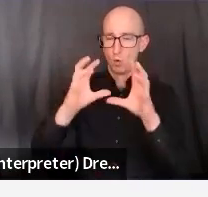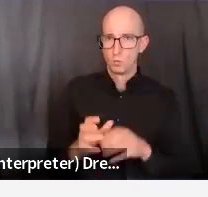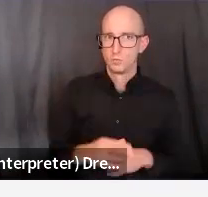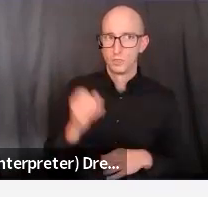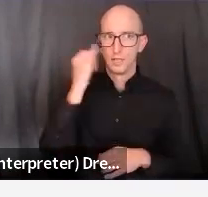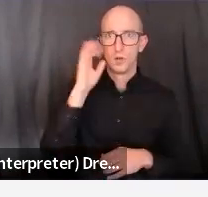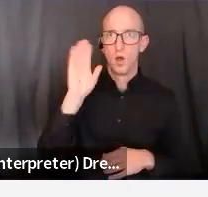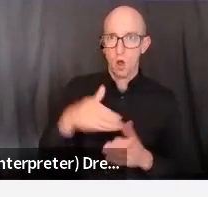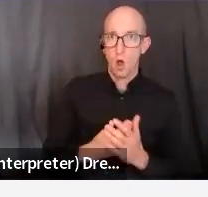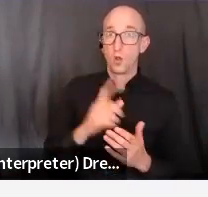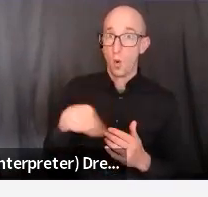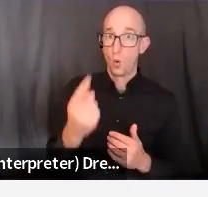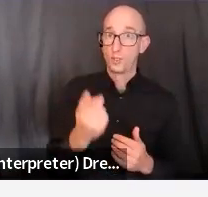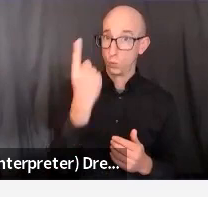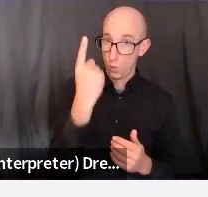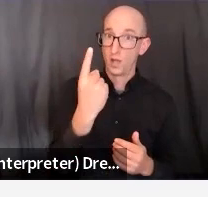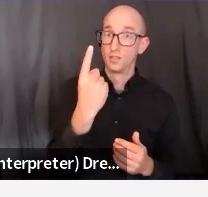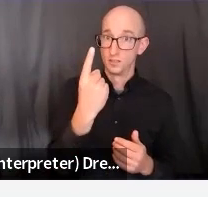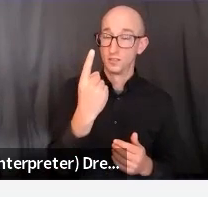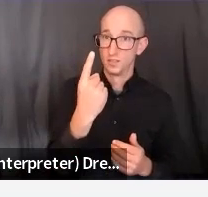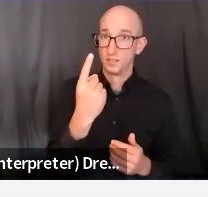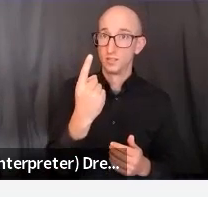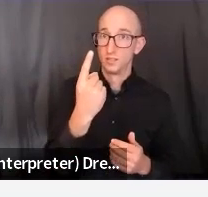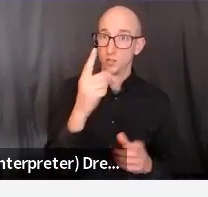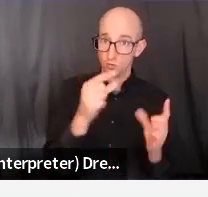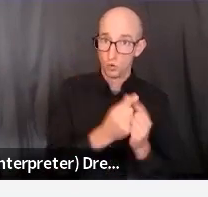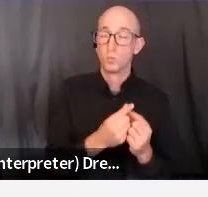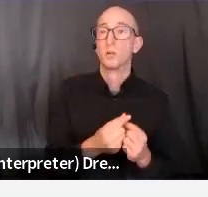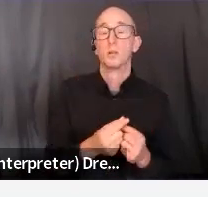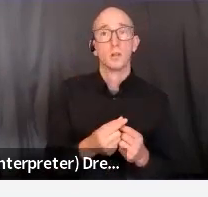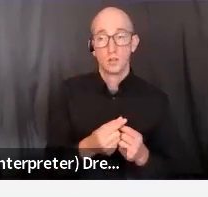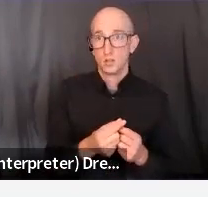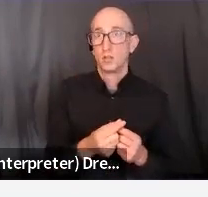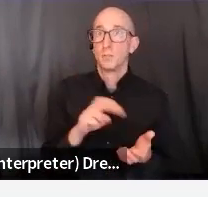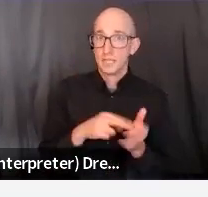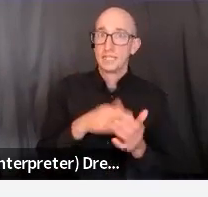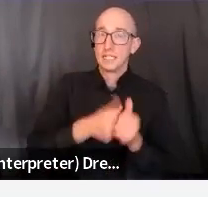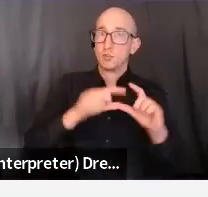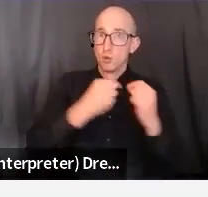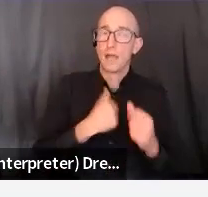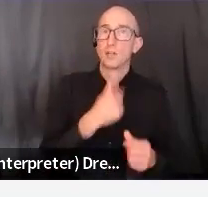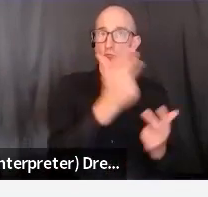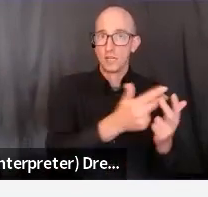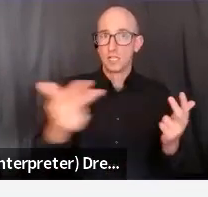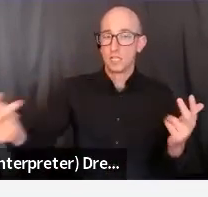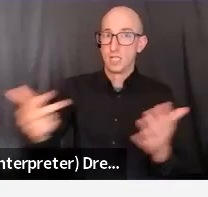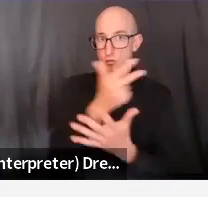our potential applicants to do the same. I'll now pass the mic back to Sarah.